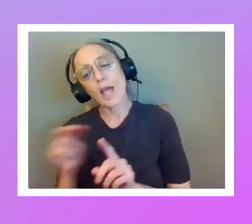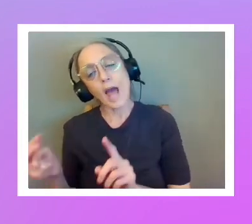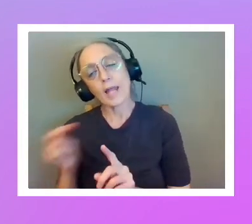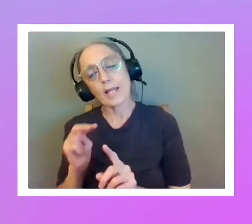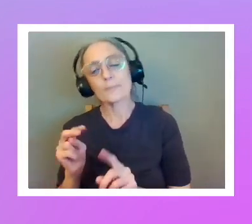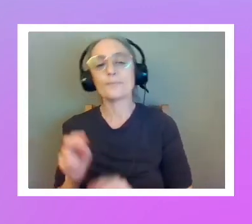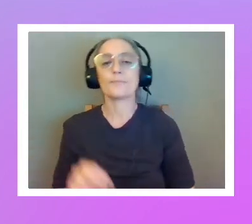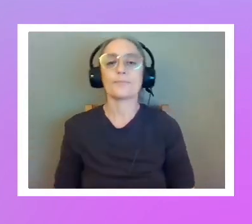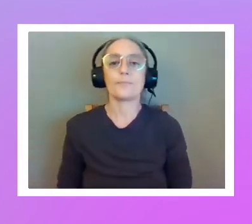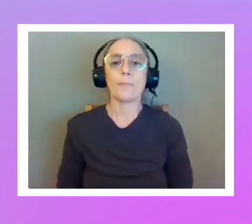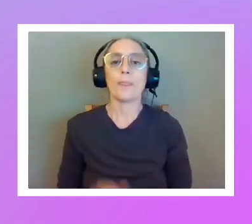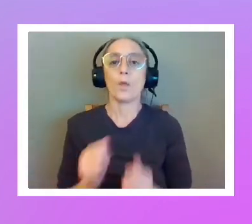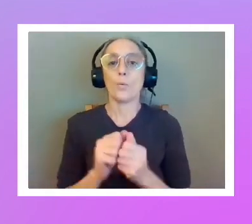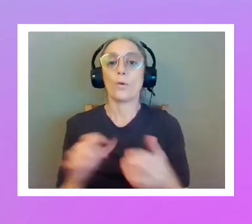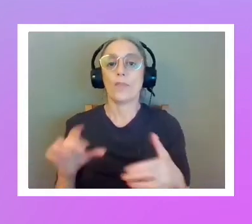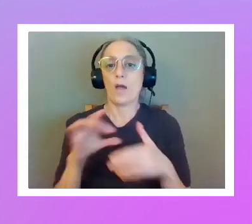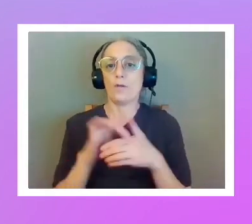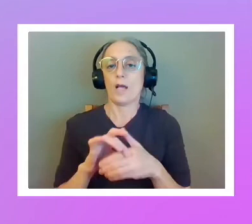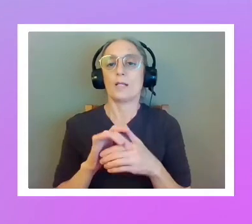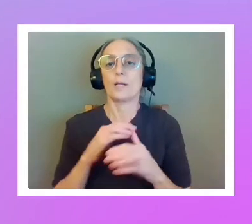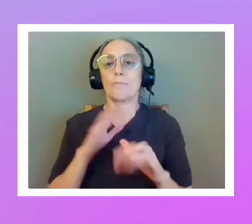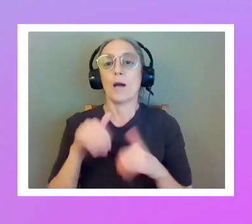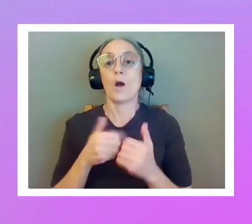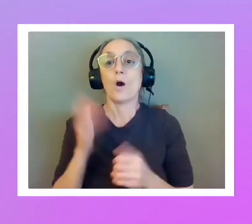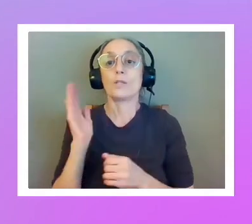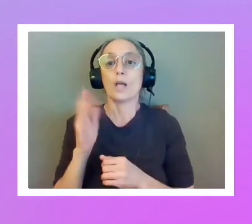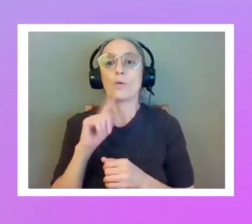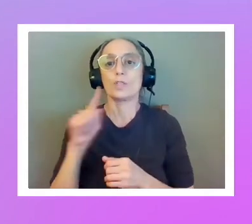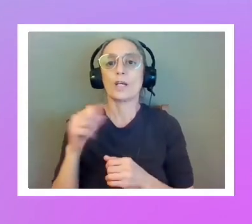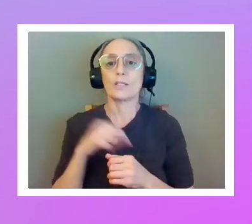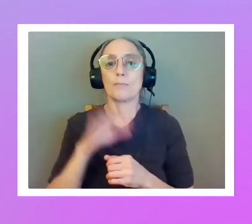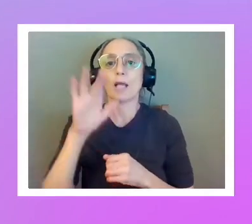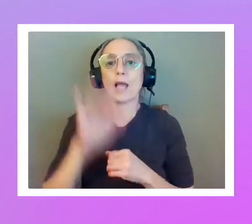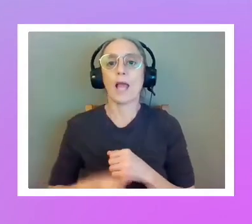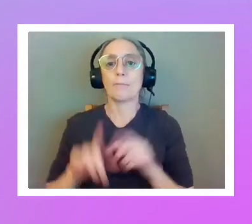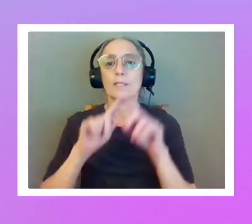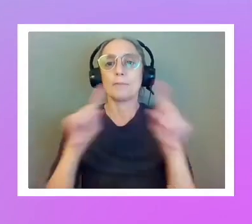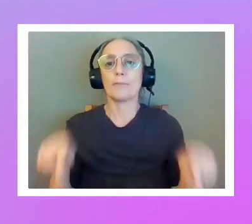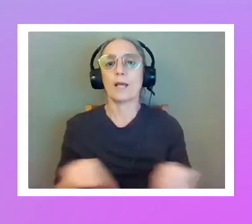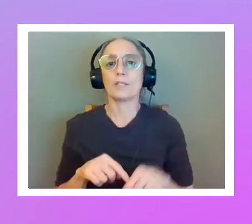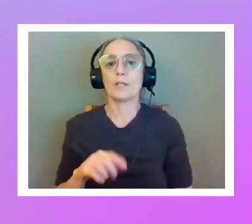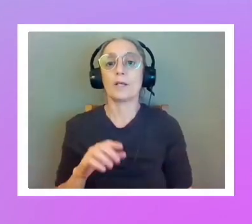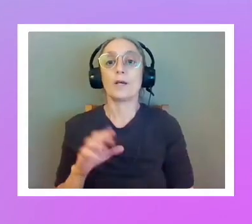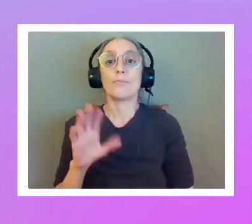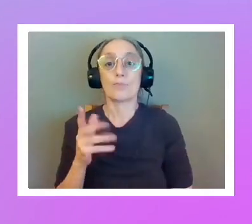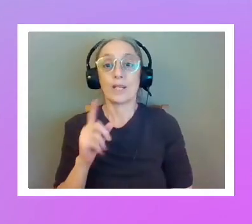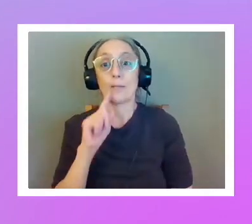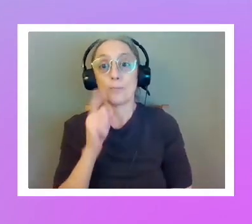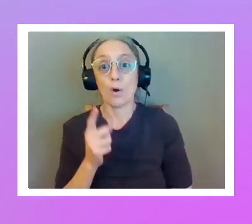Without content my whole talk would just be an empty page pretty boring, right?